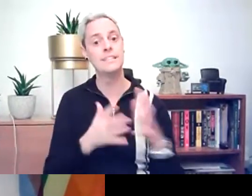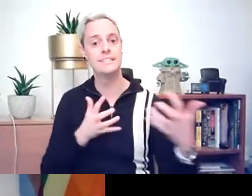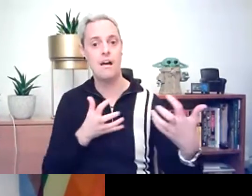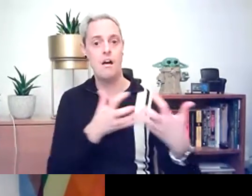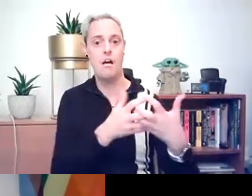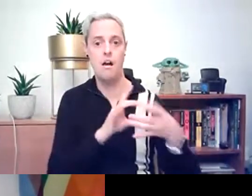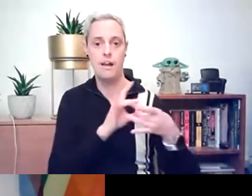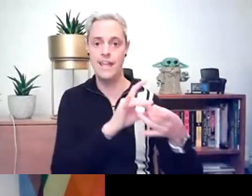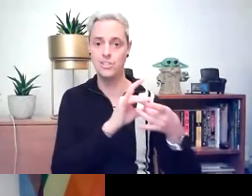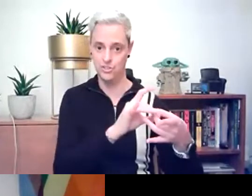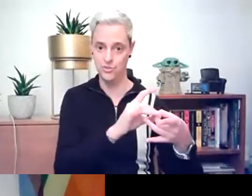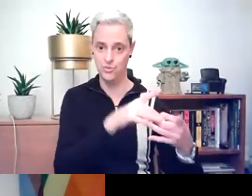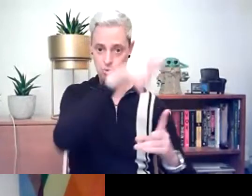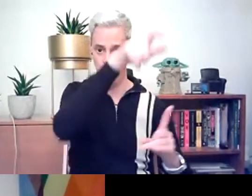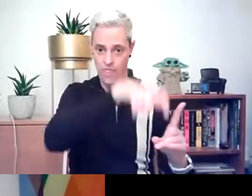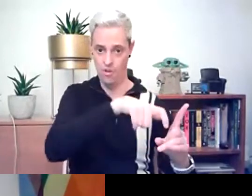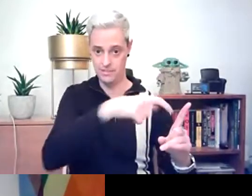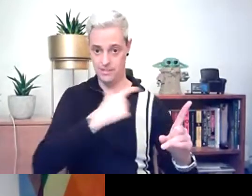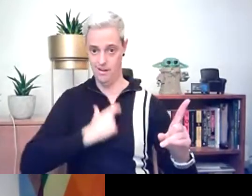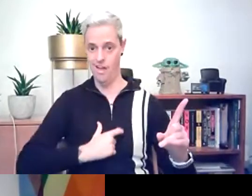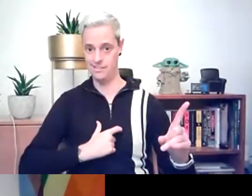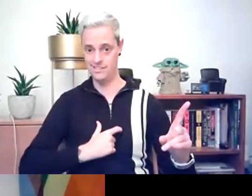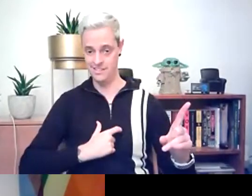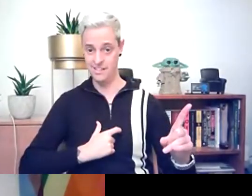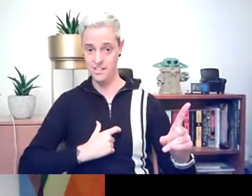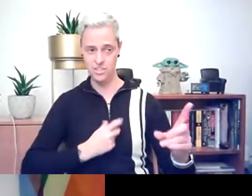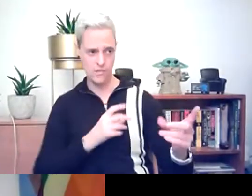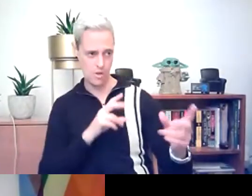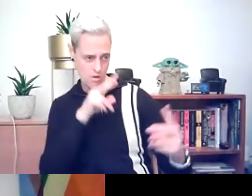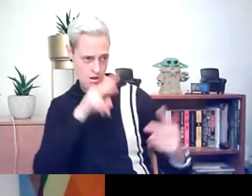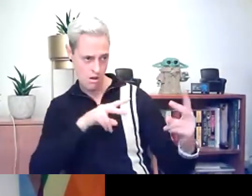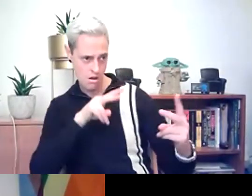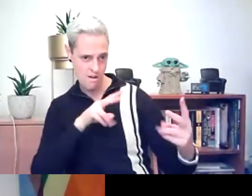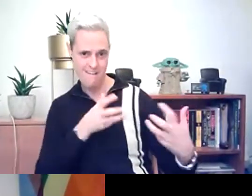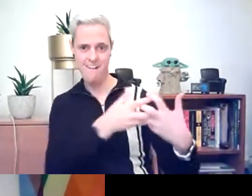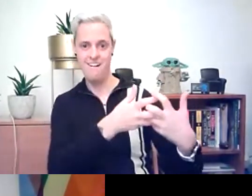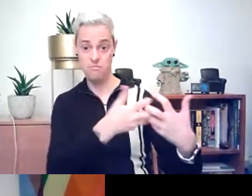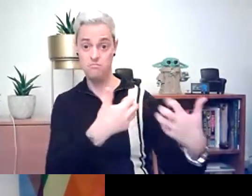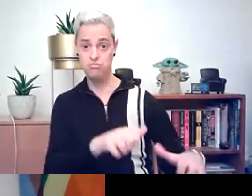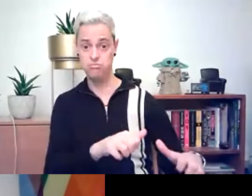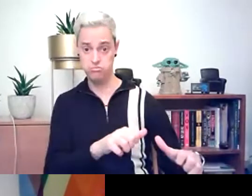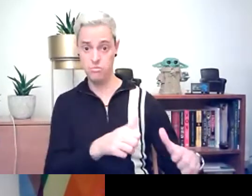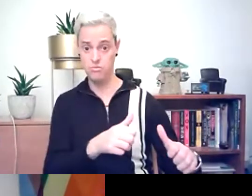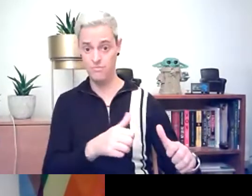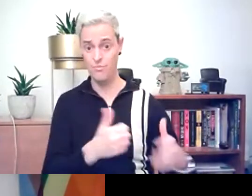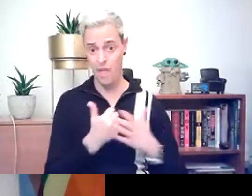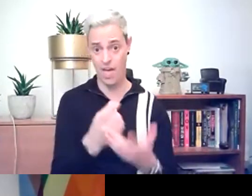and client. So, basically just find something that you connect with and it's much, I think it's easier if you are trying to connect with someone who has a similar enough lived